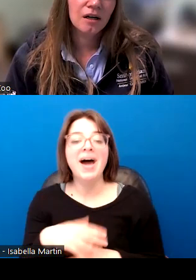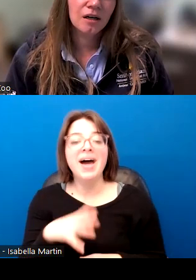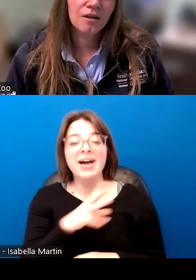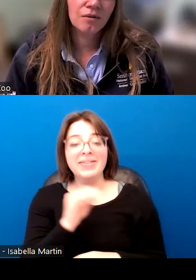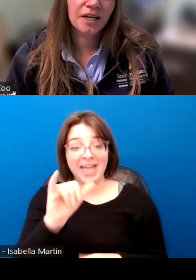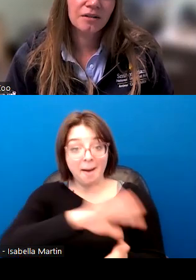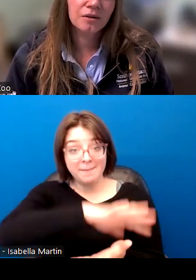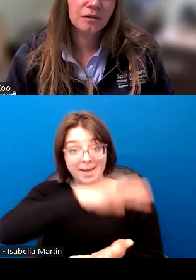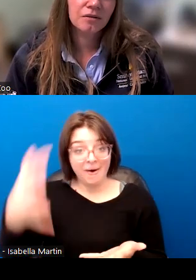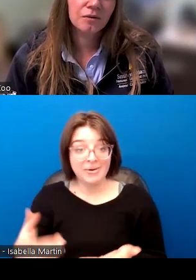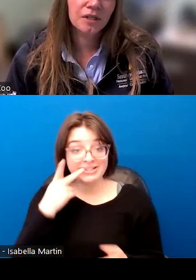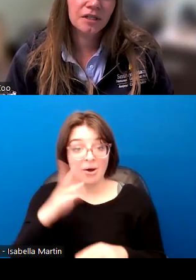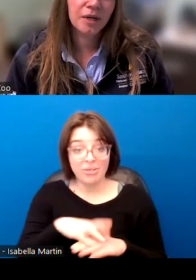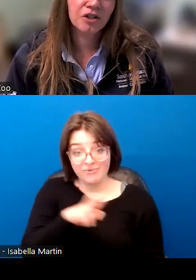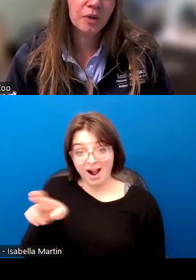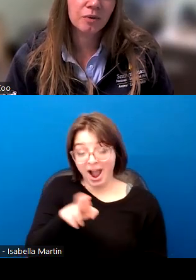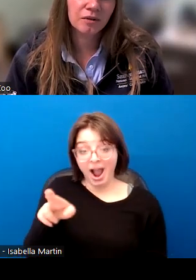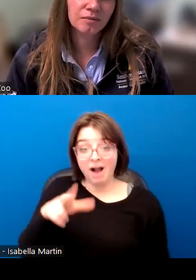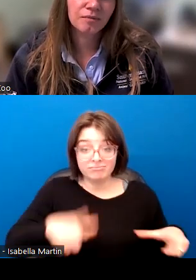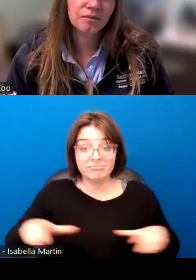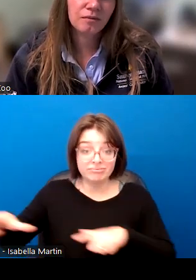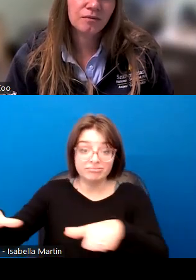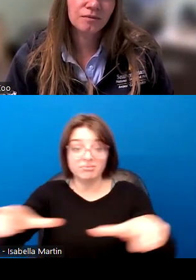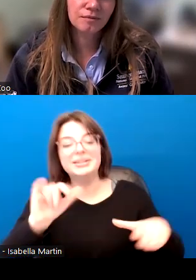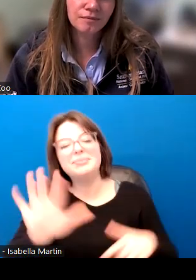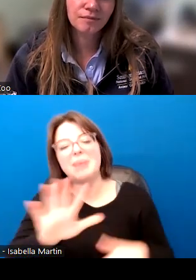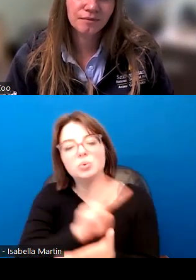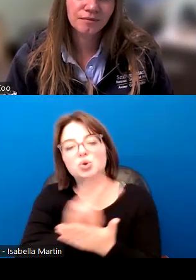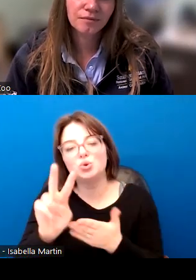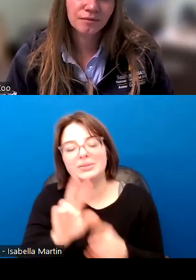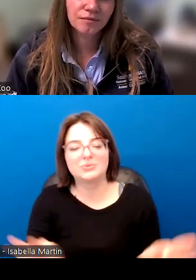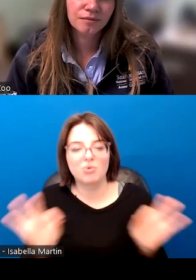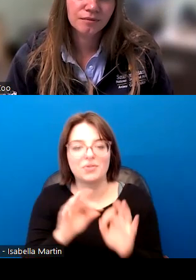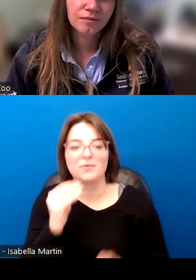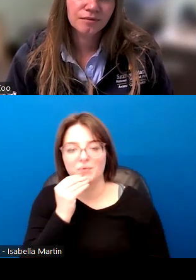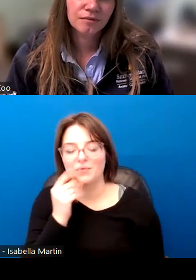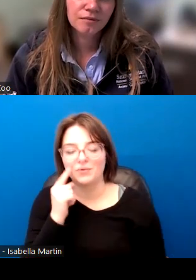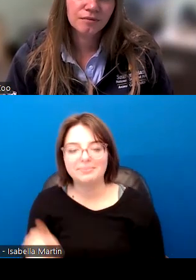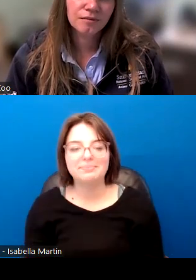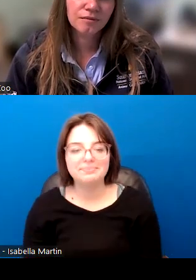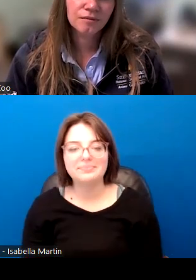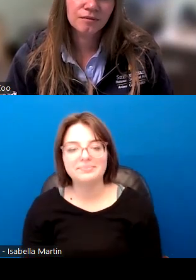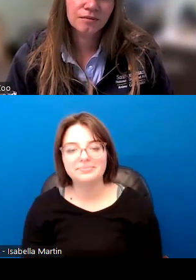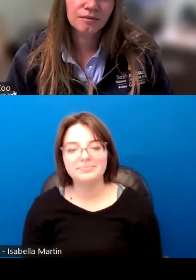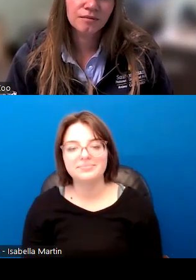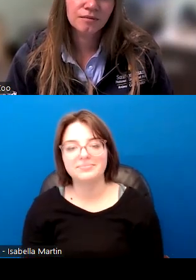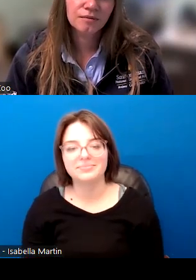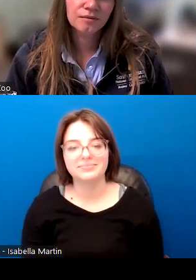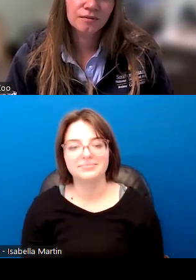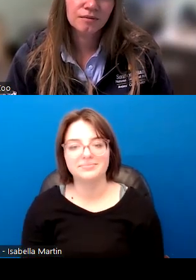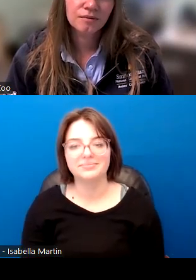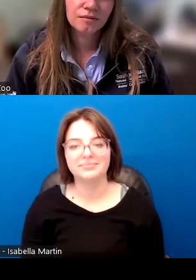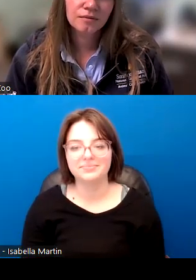uh on the right was about two weeks worth. >>Shellie: Wow wow uh we have another question here that someone has